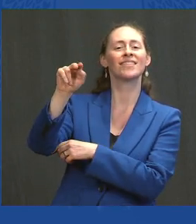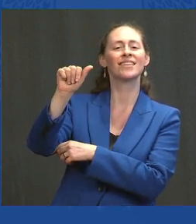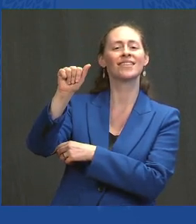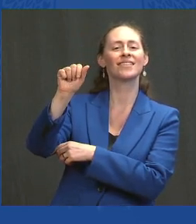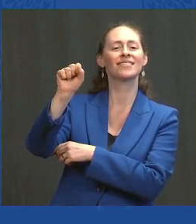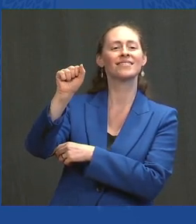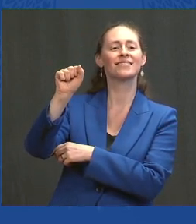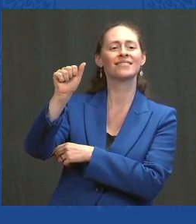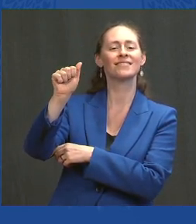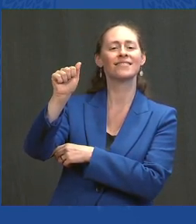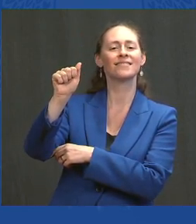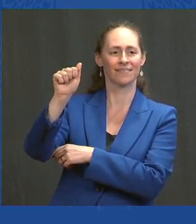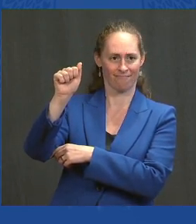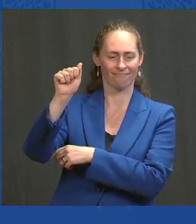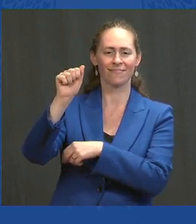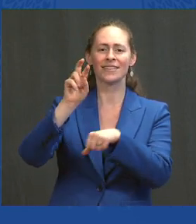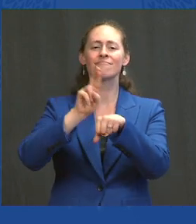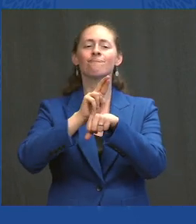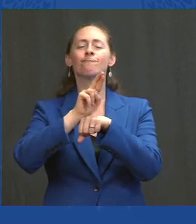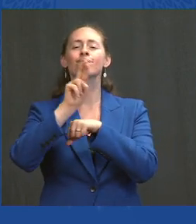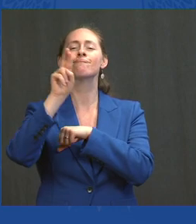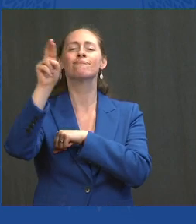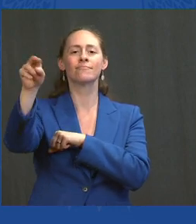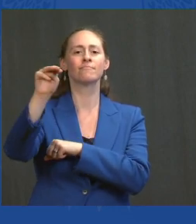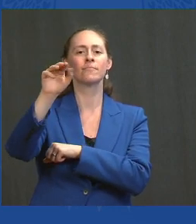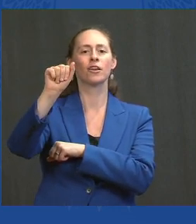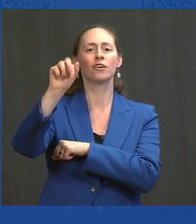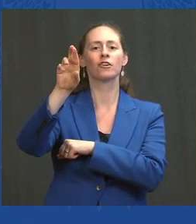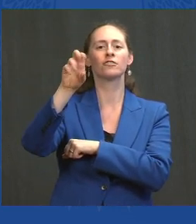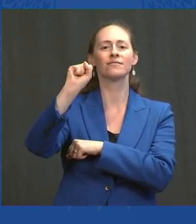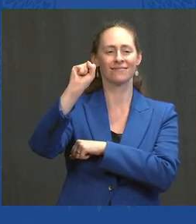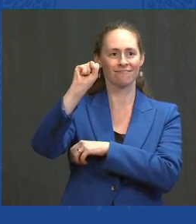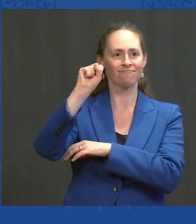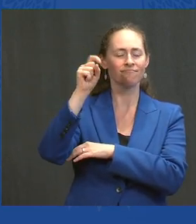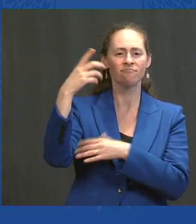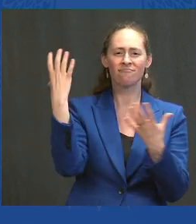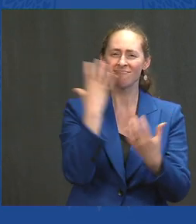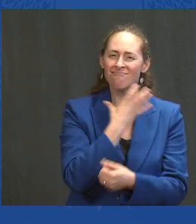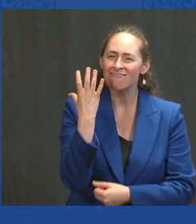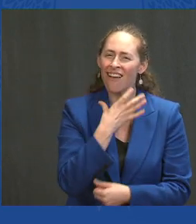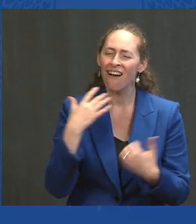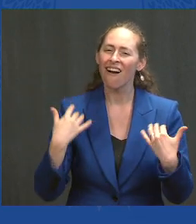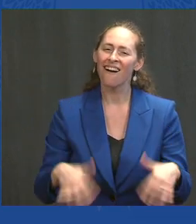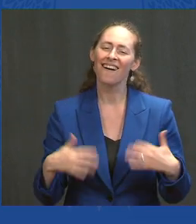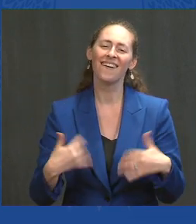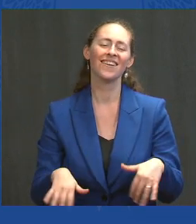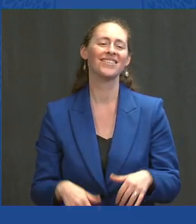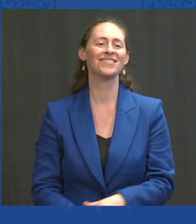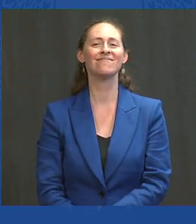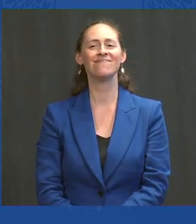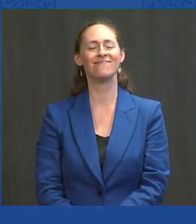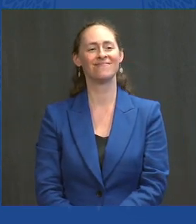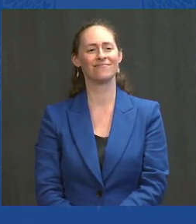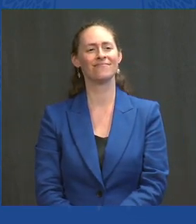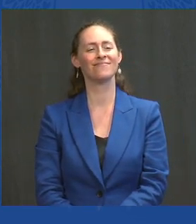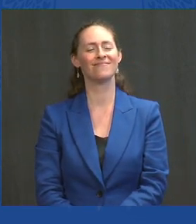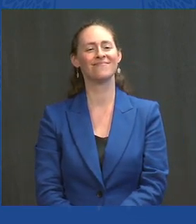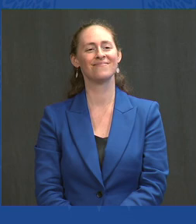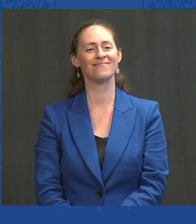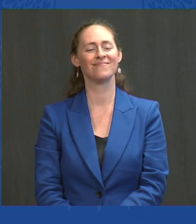flying the Ingenuity helicopter above its surface as I talked to them -- what is considered a sort of outer-space